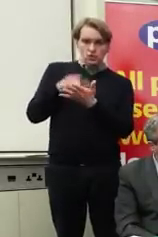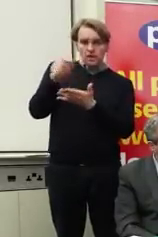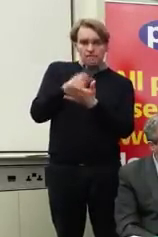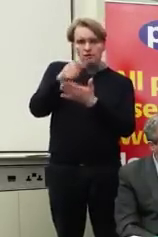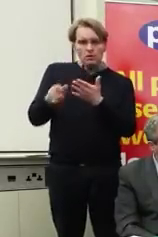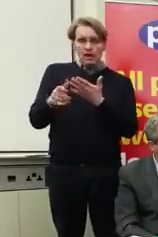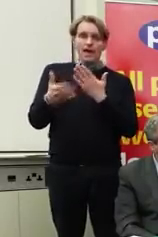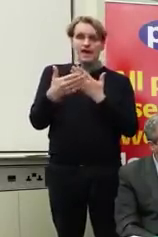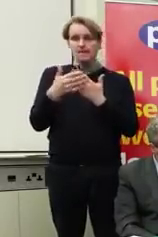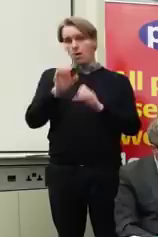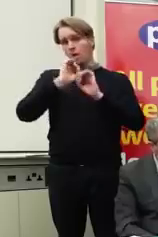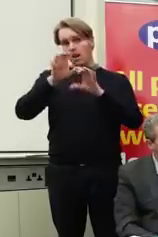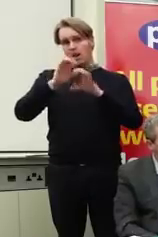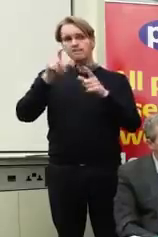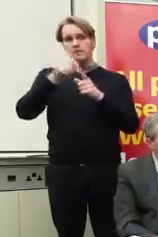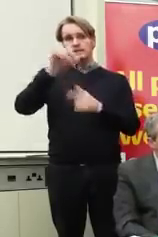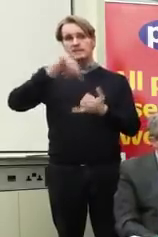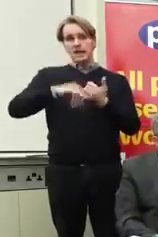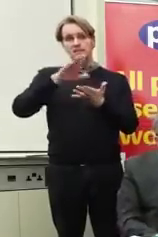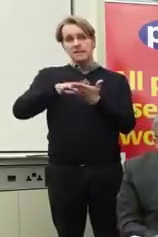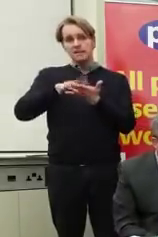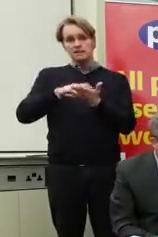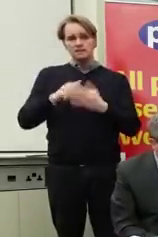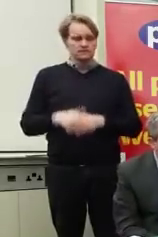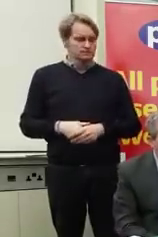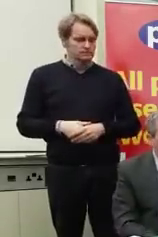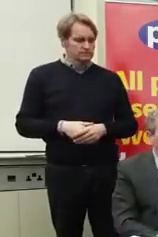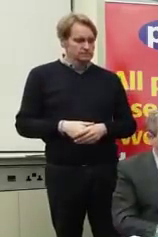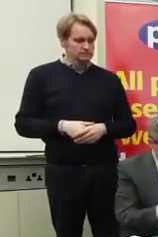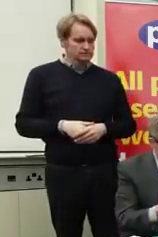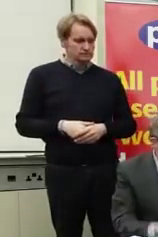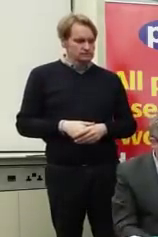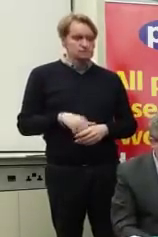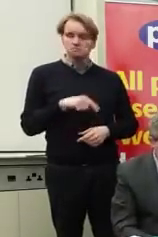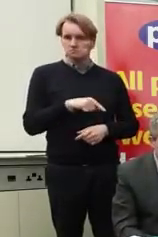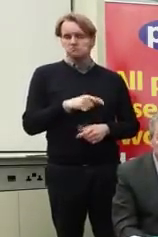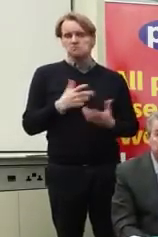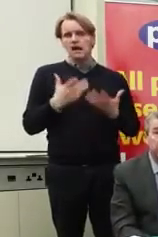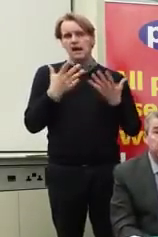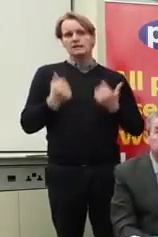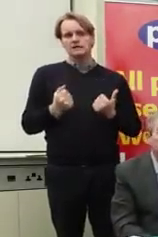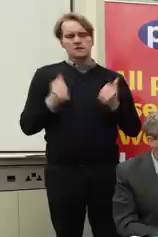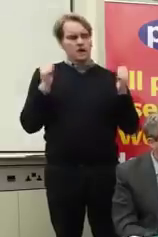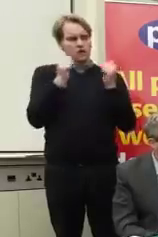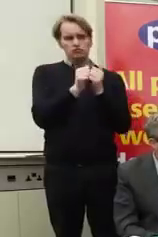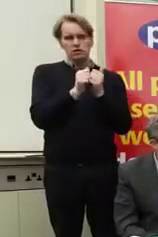members who are joining us tonight. Well I entirely echo what John said that to